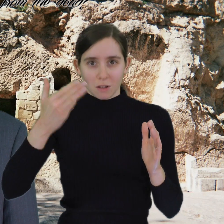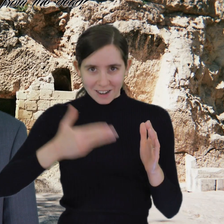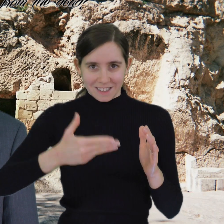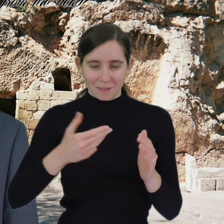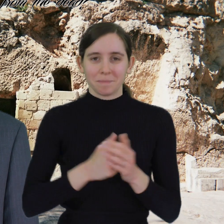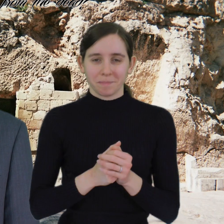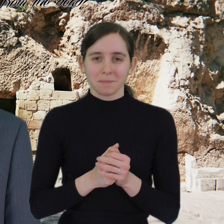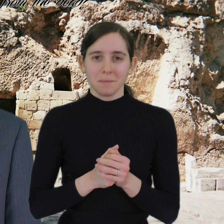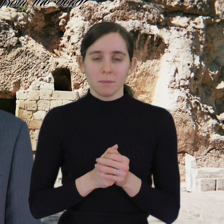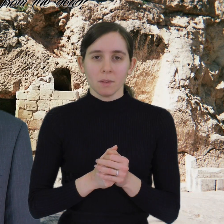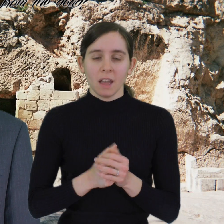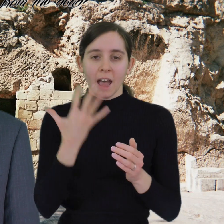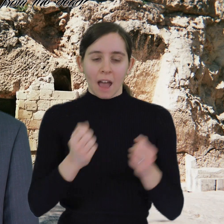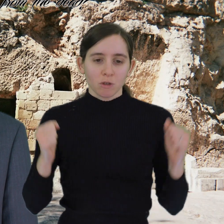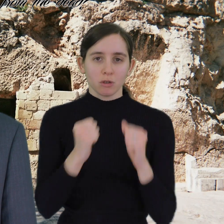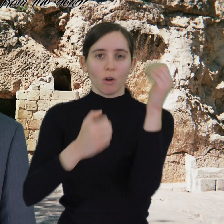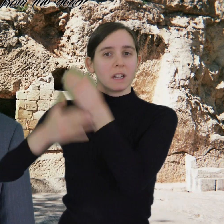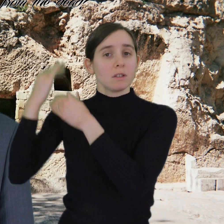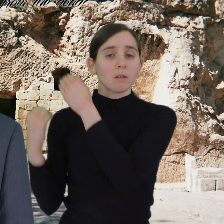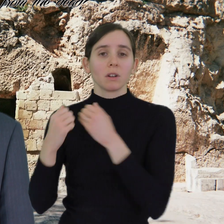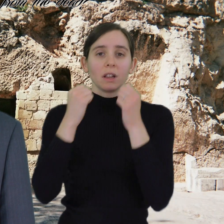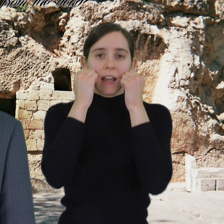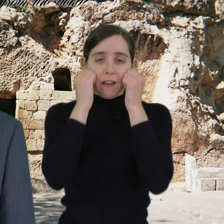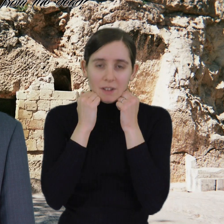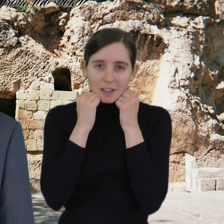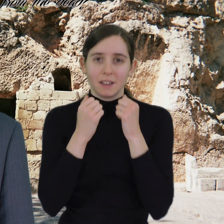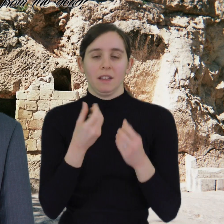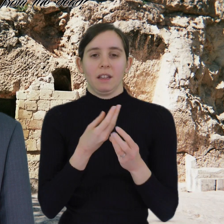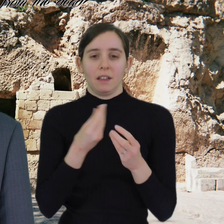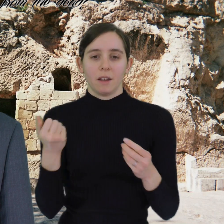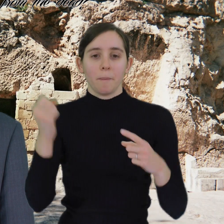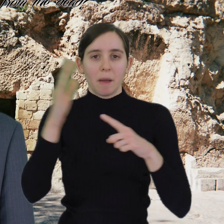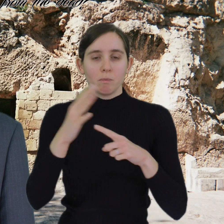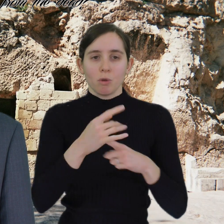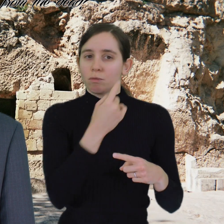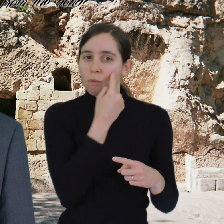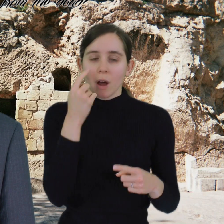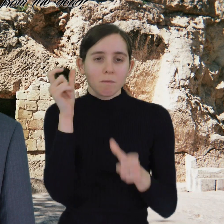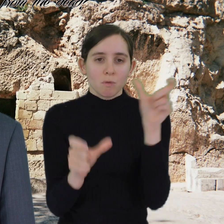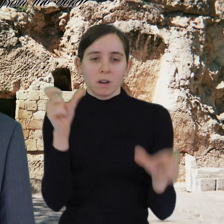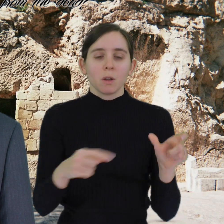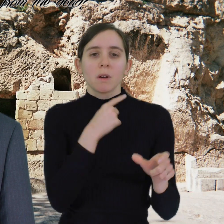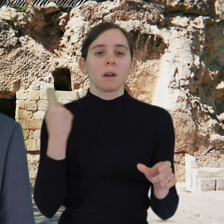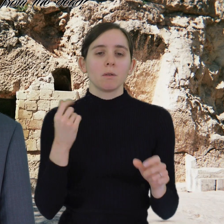There is strong historical evidence that some important eyewitnesses were martyred for their faith, for example